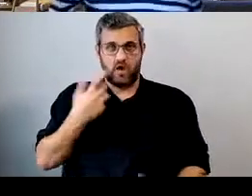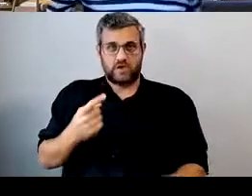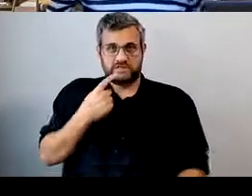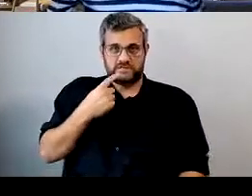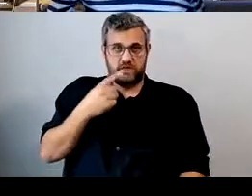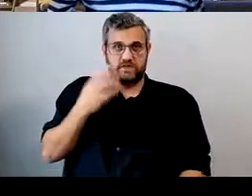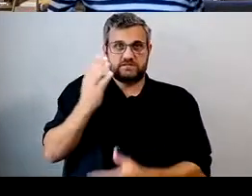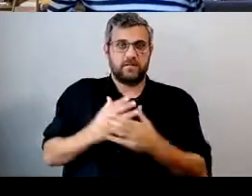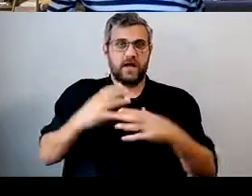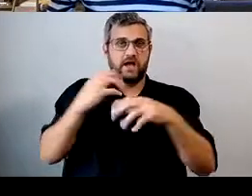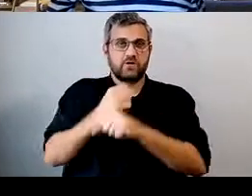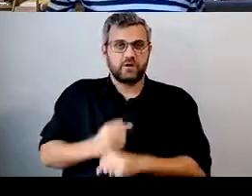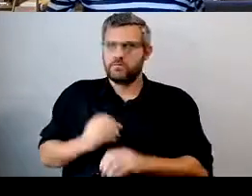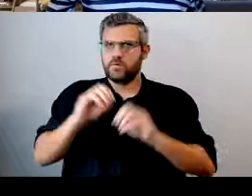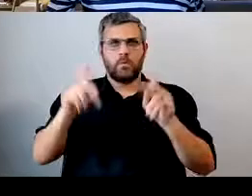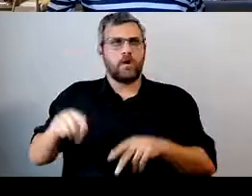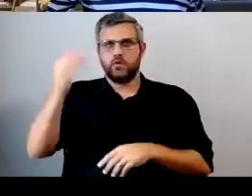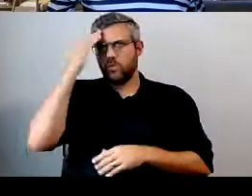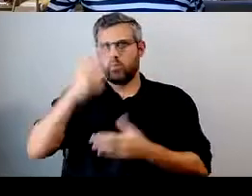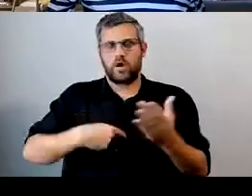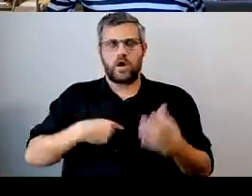some acronyms and no one knew what I was talking about.